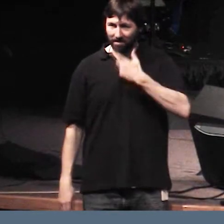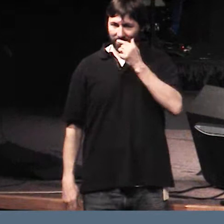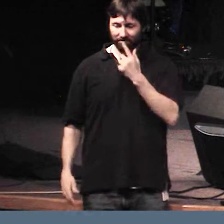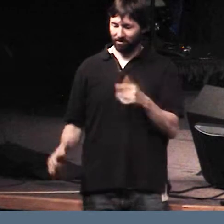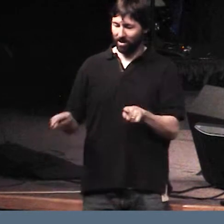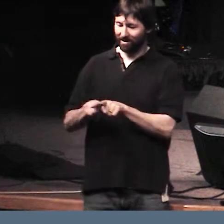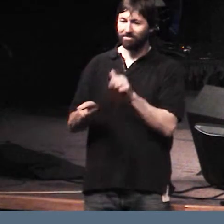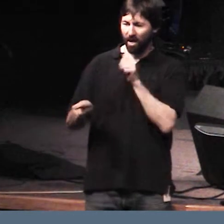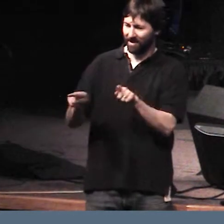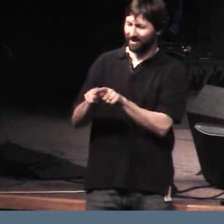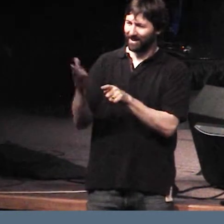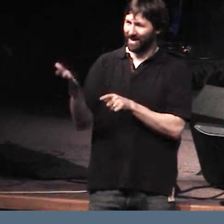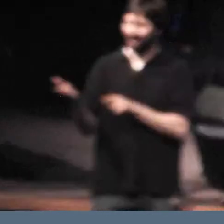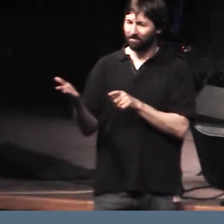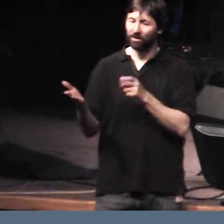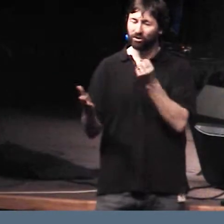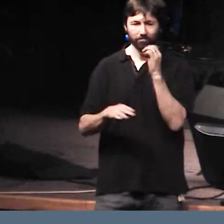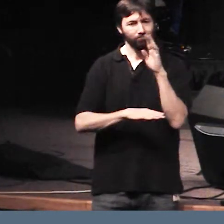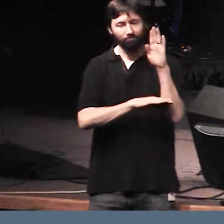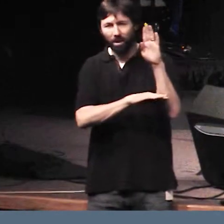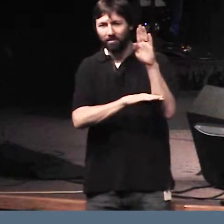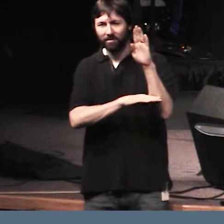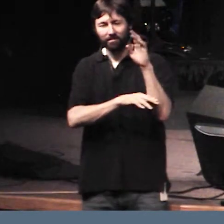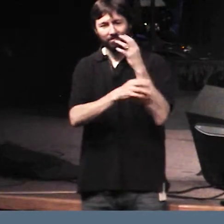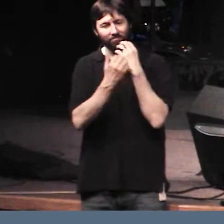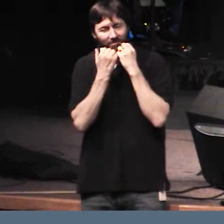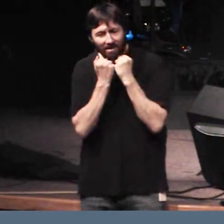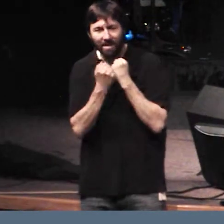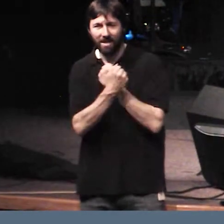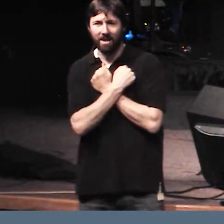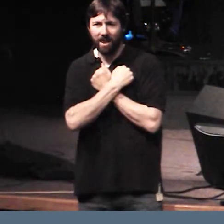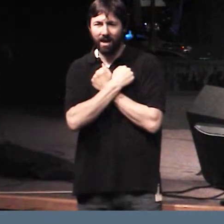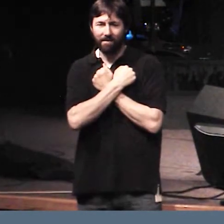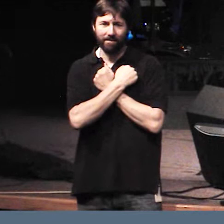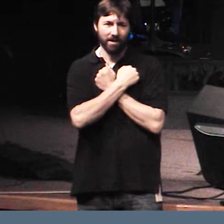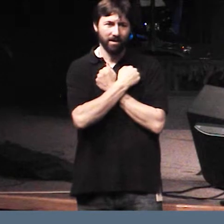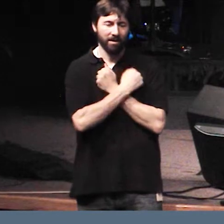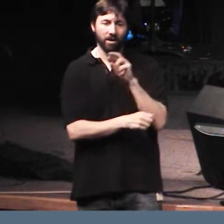Ruth makes a commitment a covenant commitment a devoted love